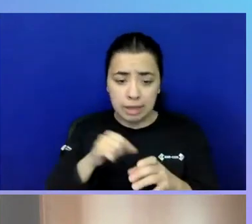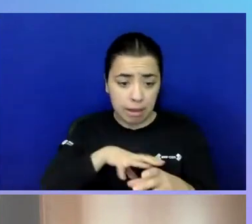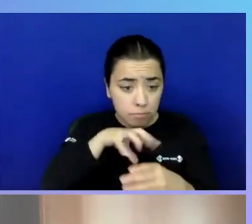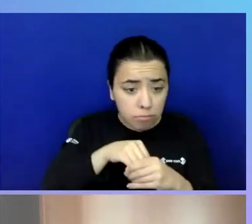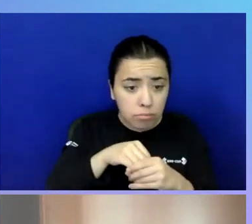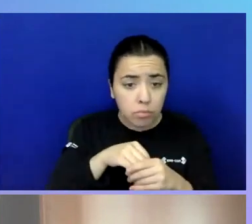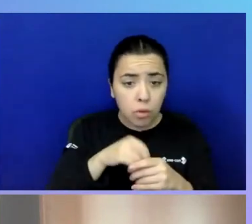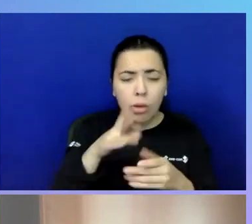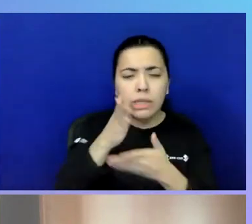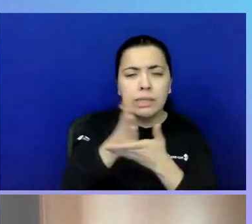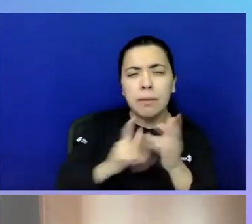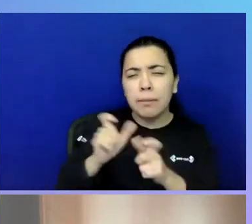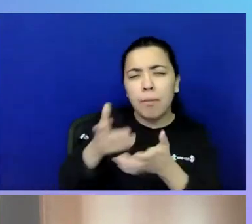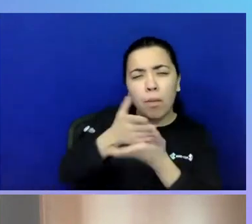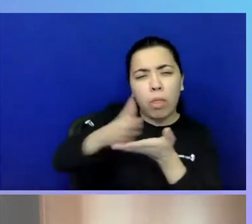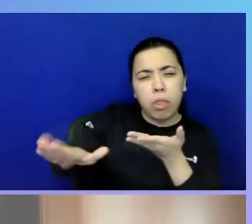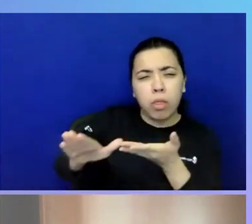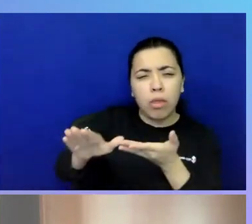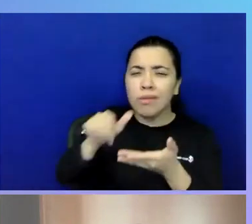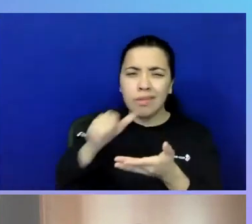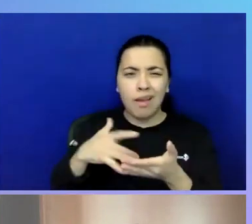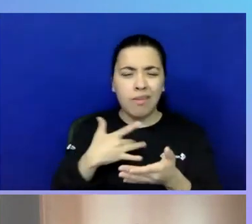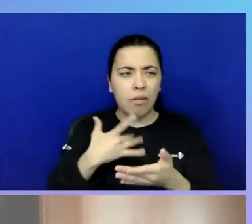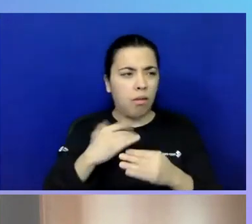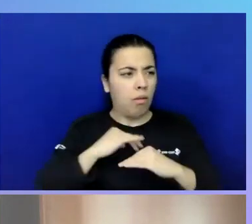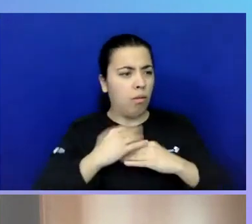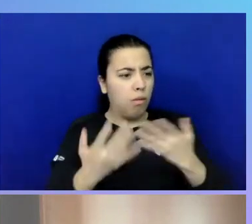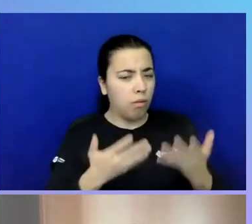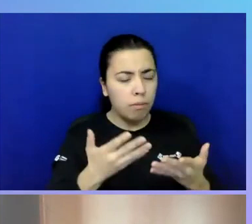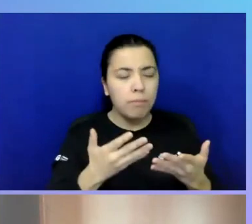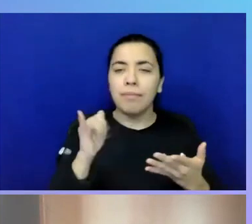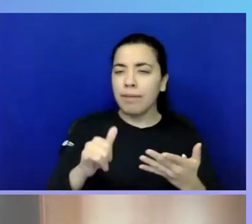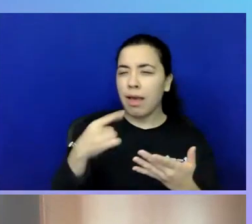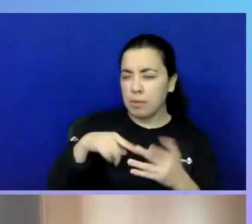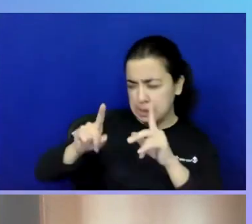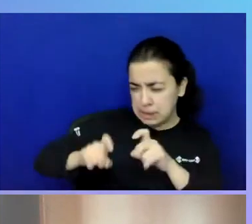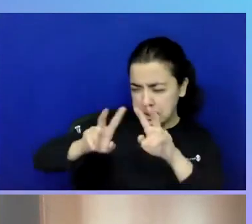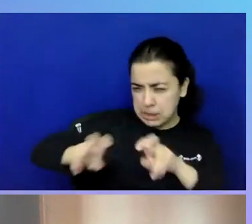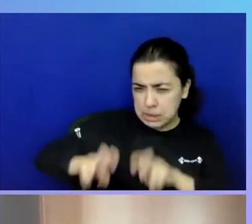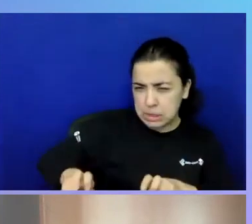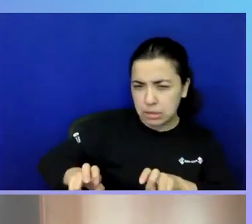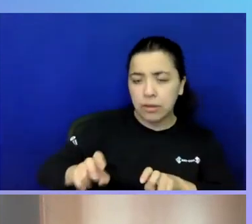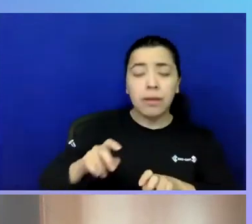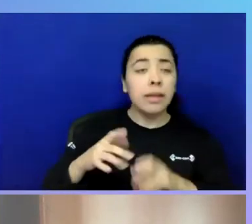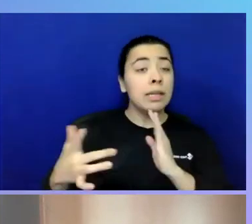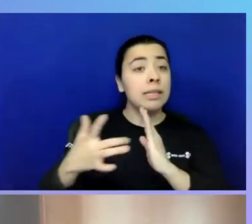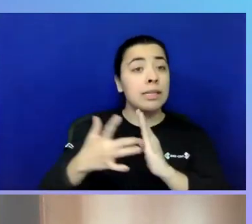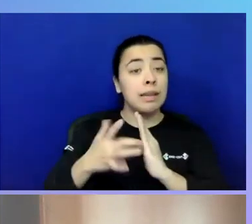technology, right? We are changing up our tech stack, but we're setting a new standard for what it means to be truly